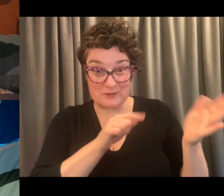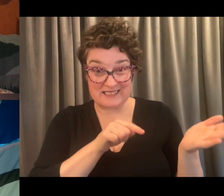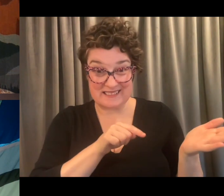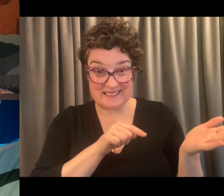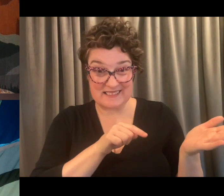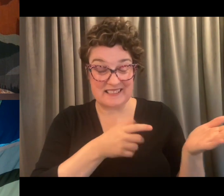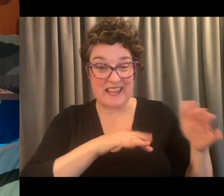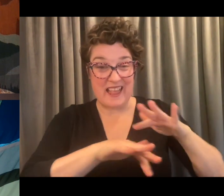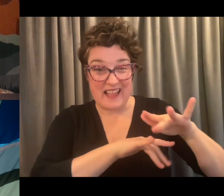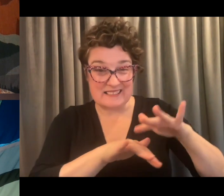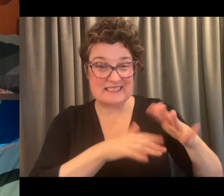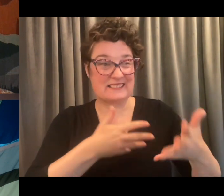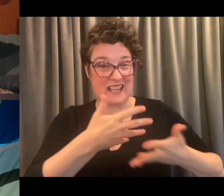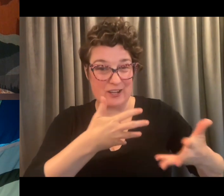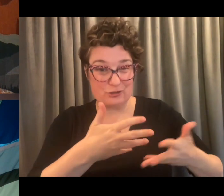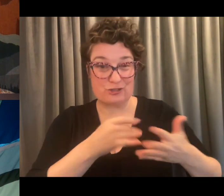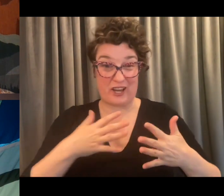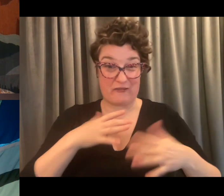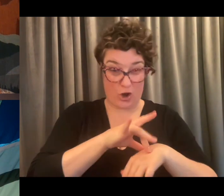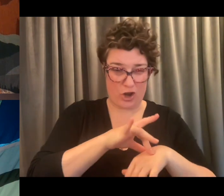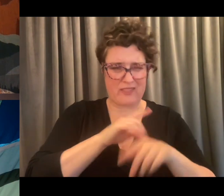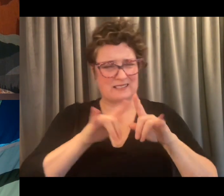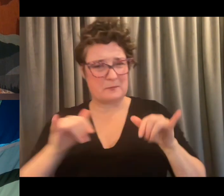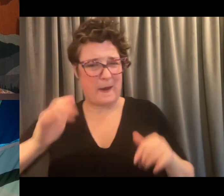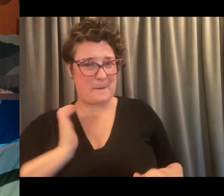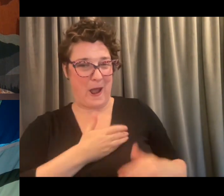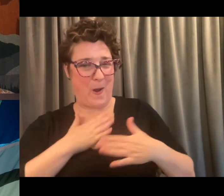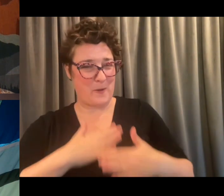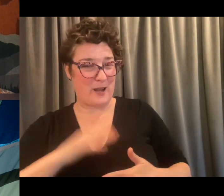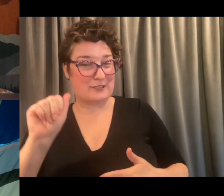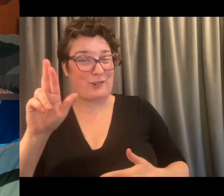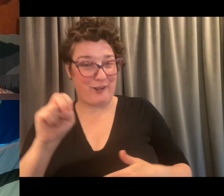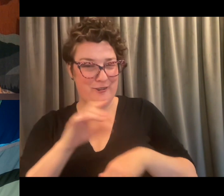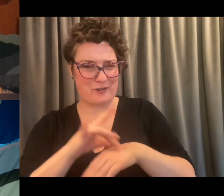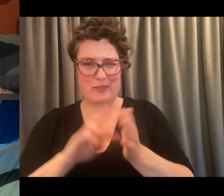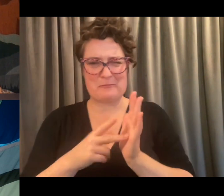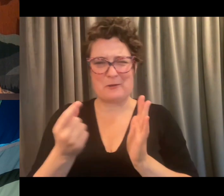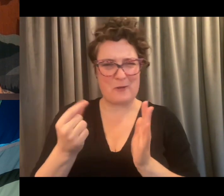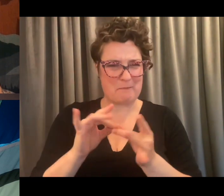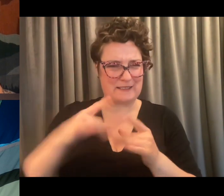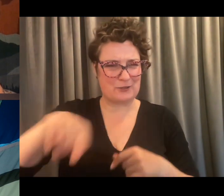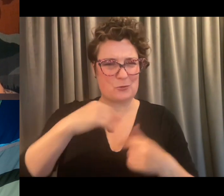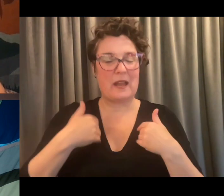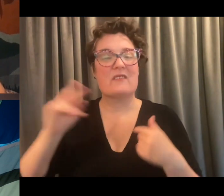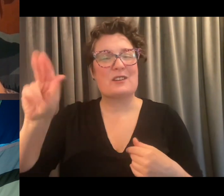So but our bodies are the earth, so what messages do we have? Nomy: what you just said about like, our bodies are the earth.